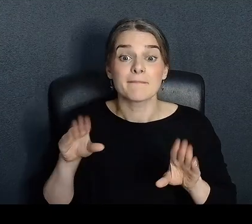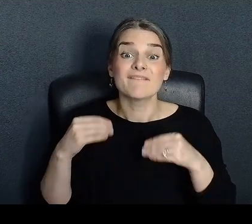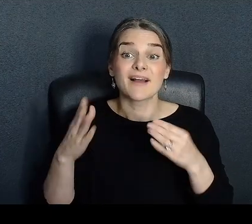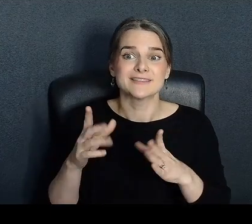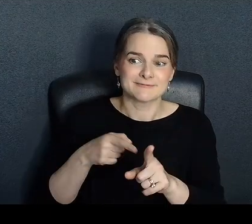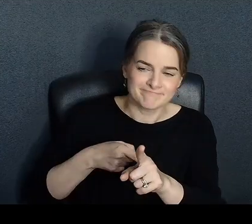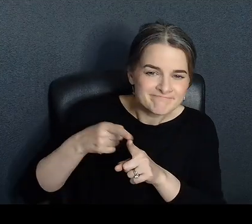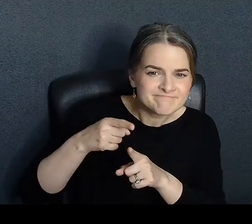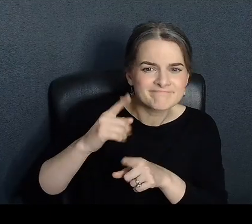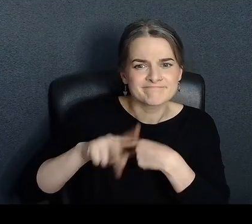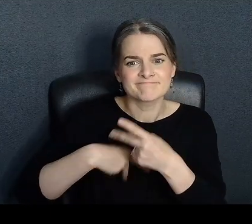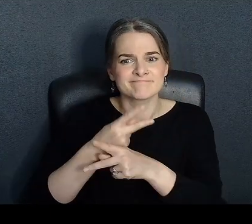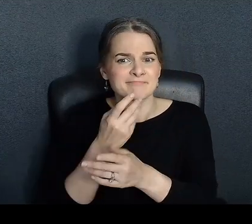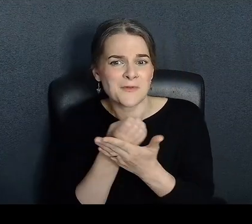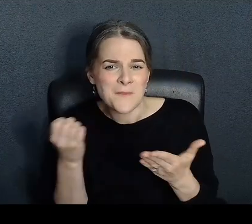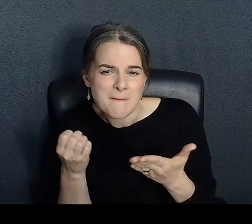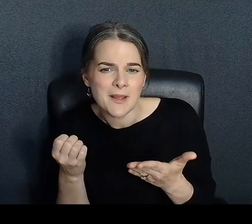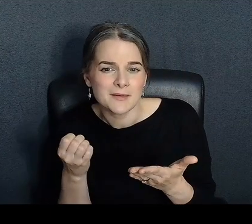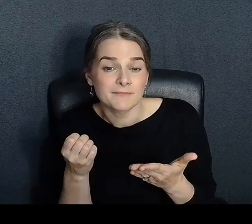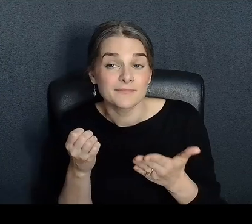It's shipped to your house.